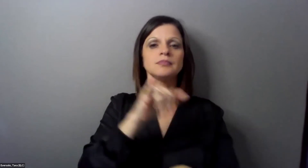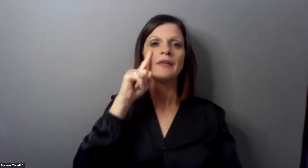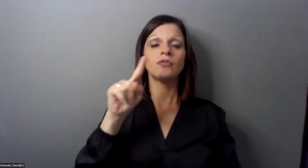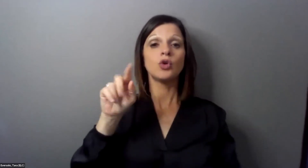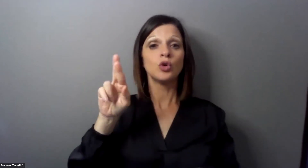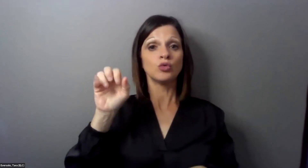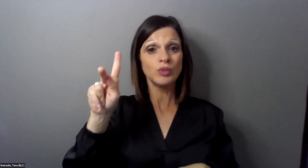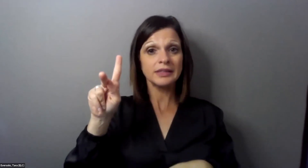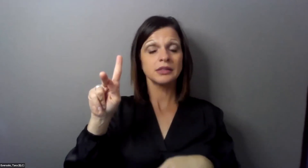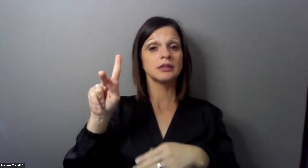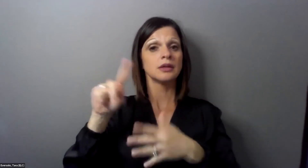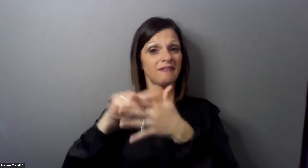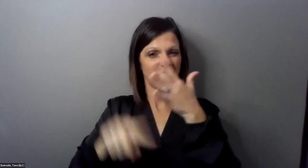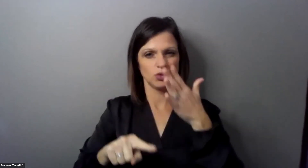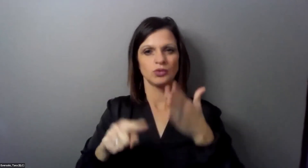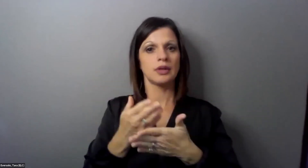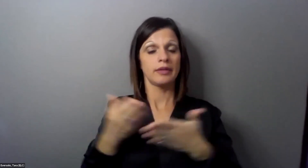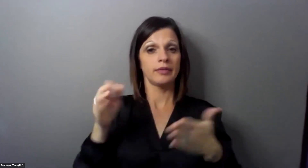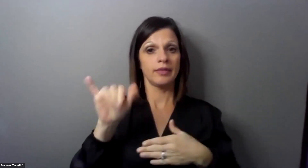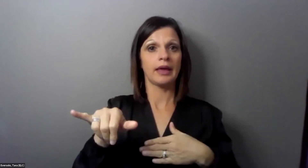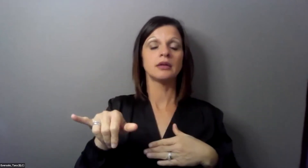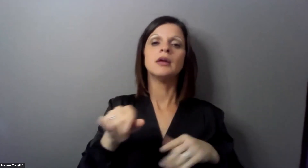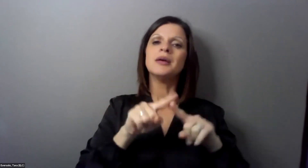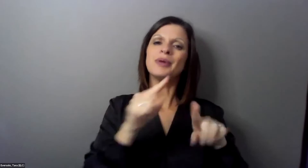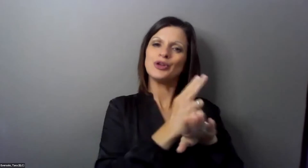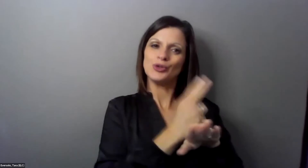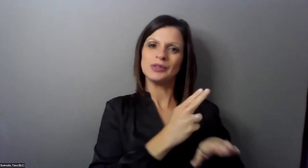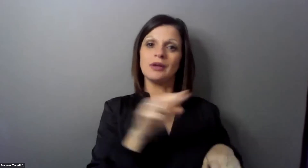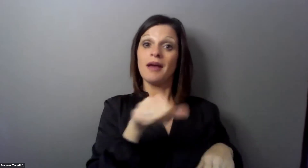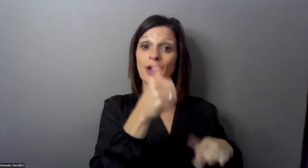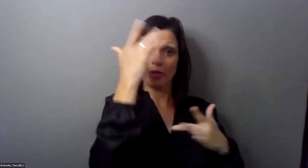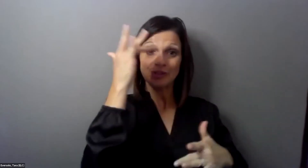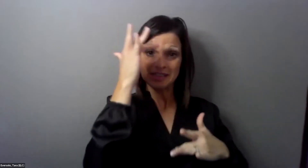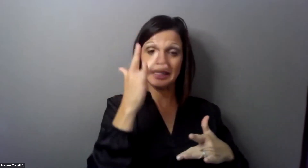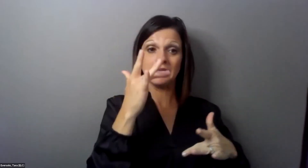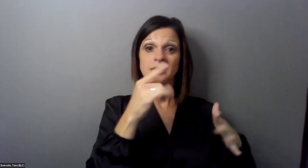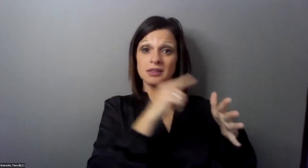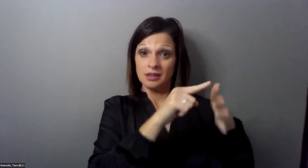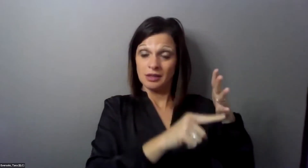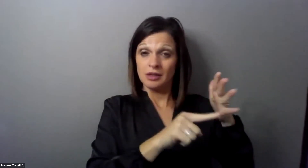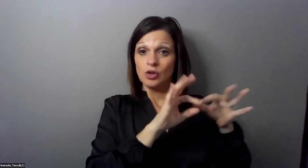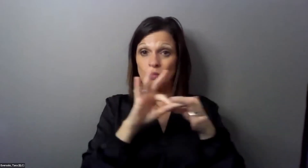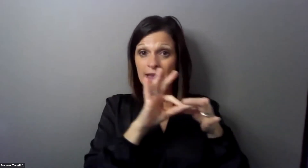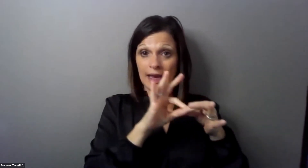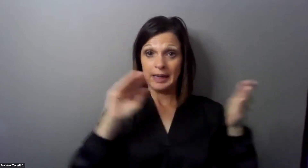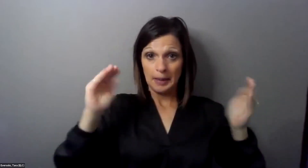I think that using another current disease. And relating and comparing helps.